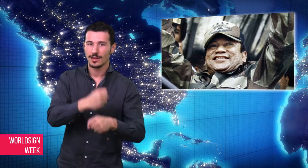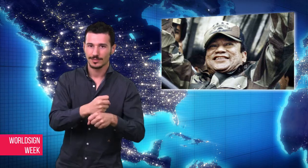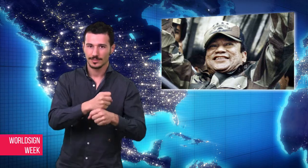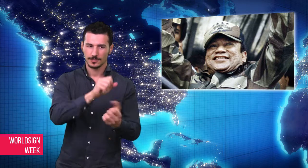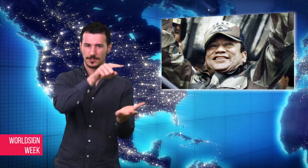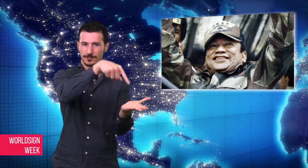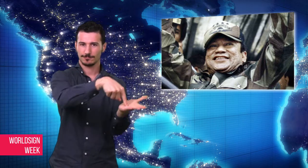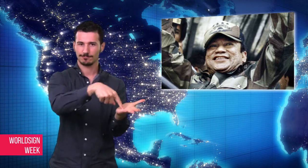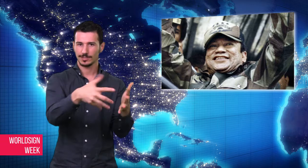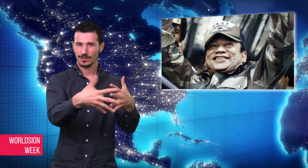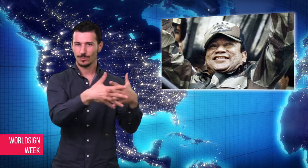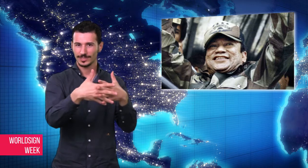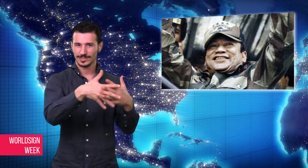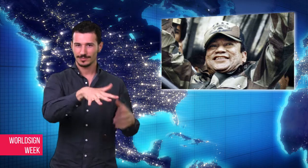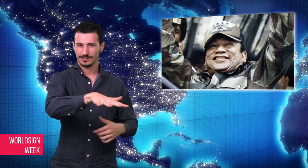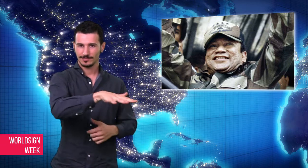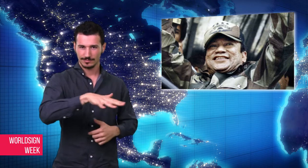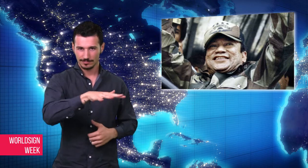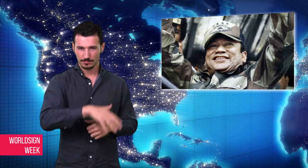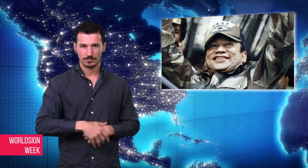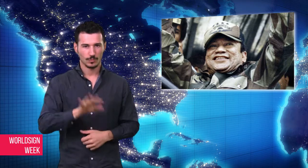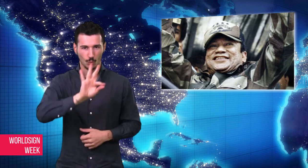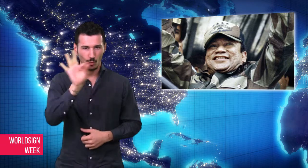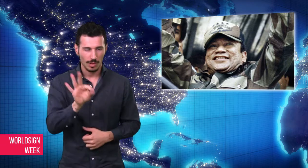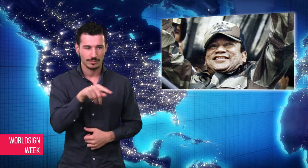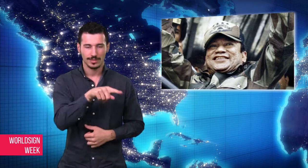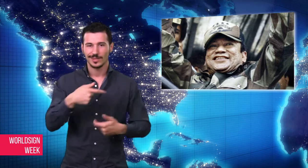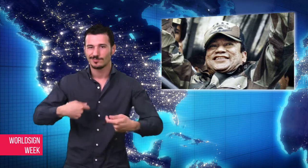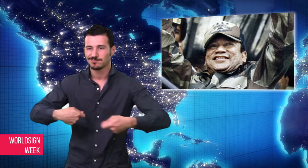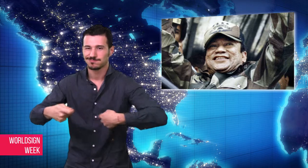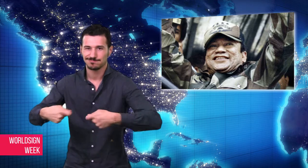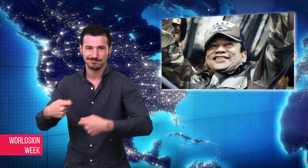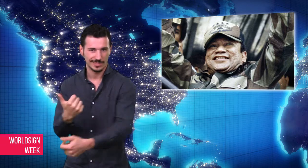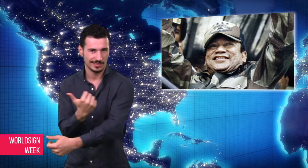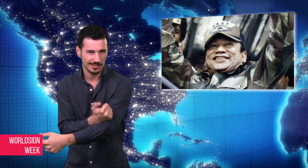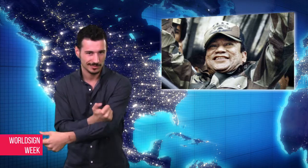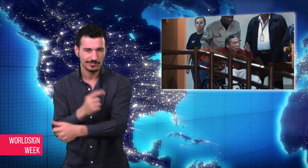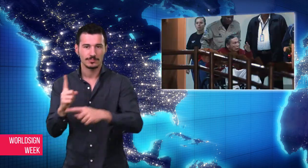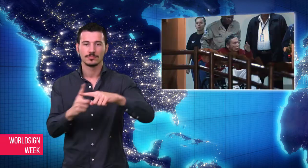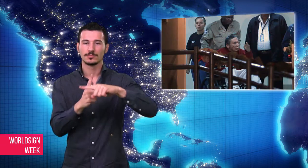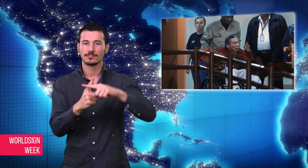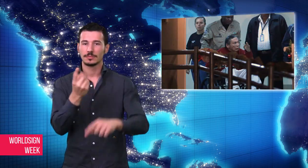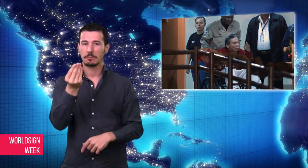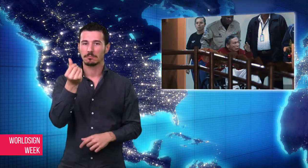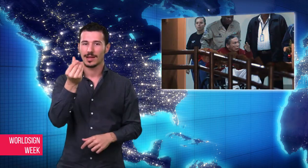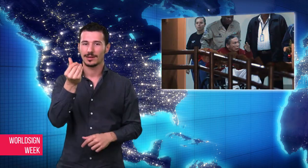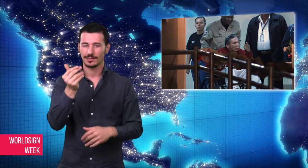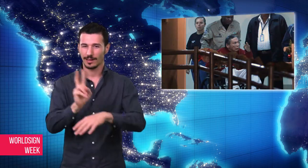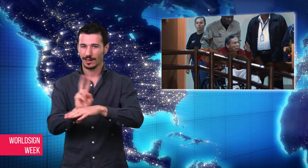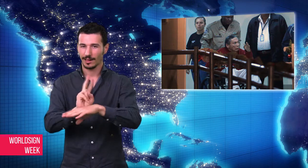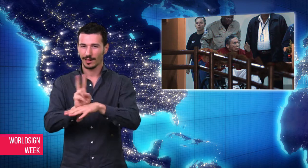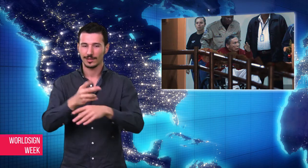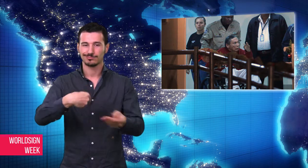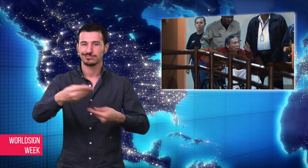trafficking and money laundering. After completing his sentence in 2007, he was